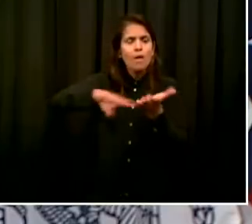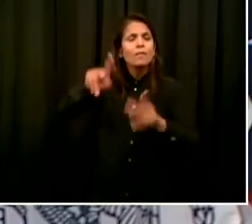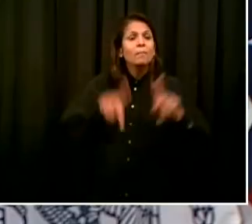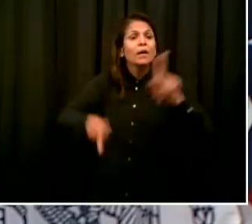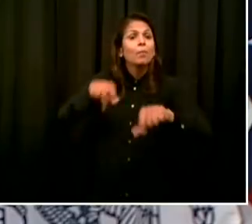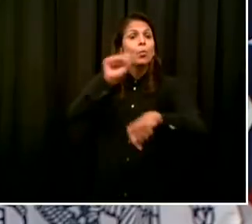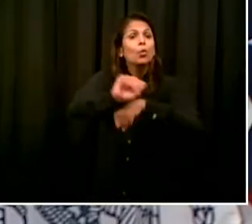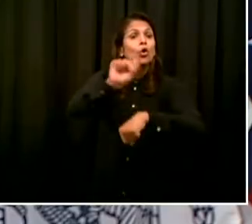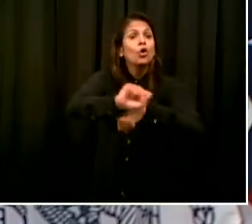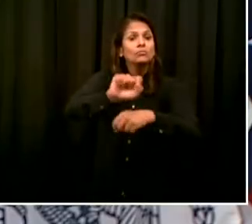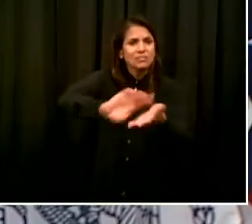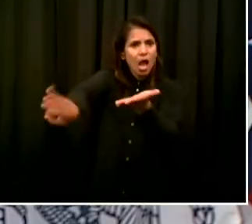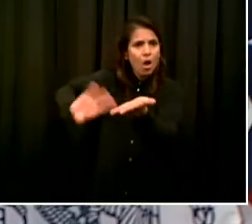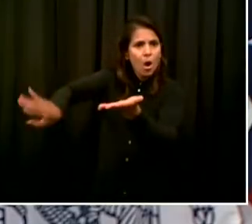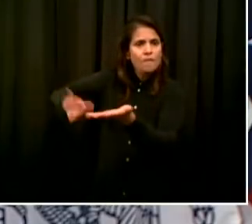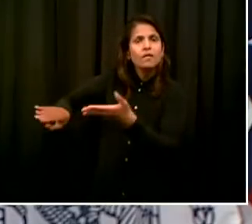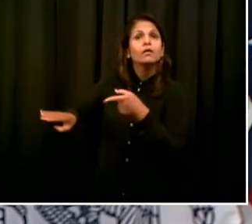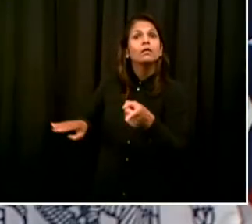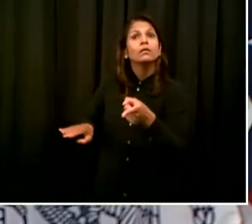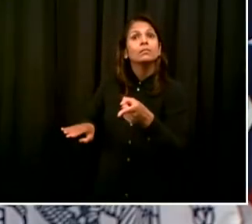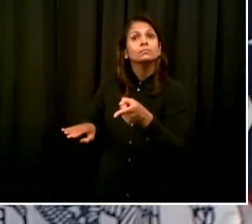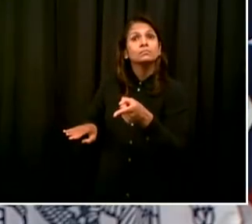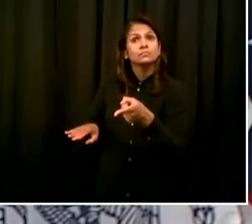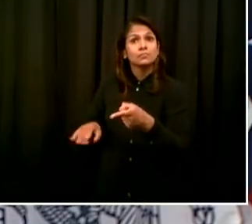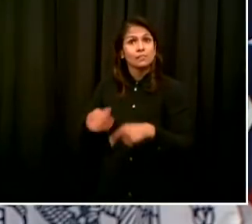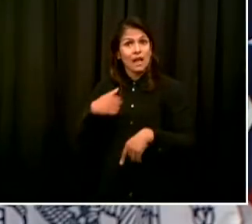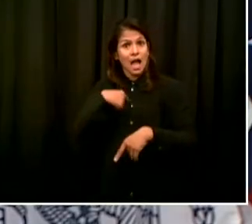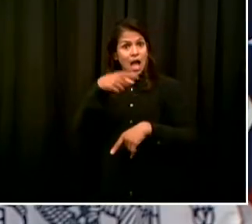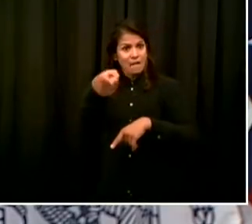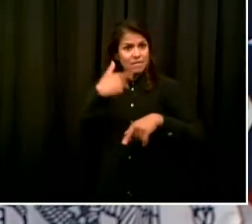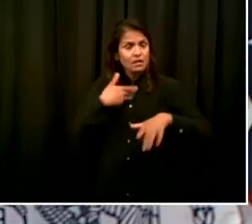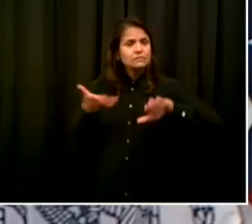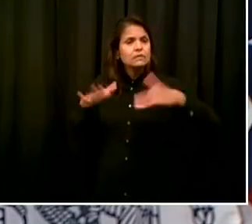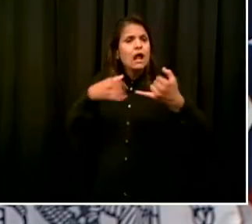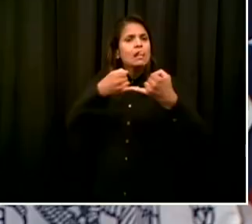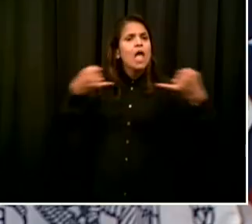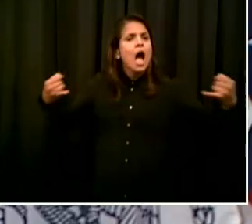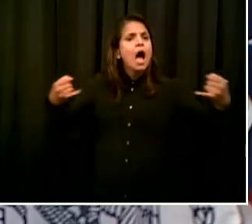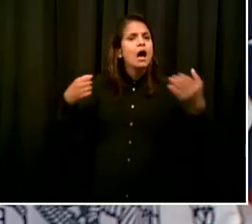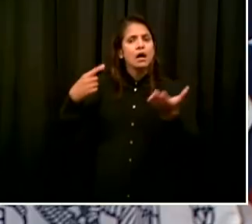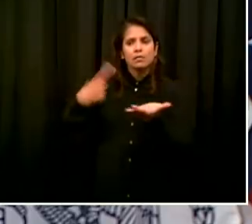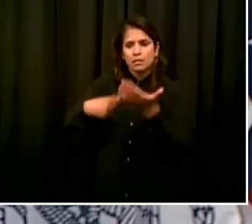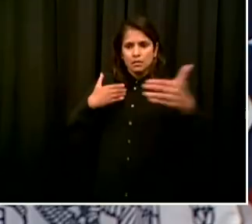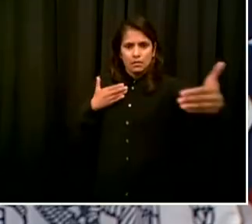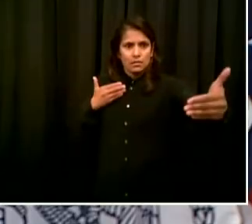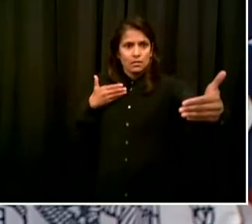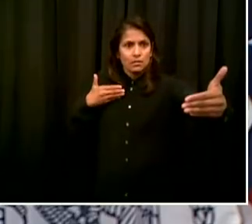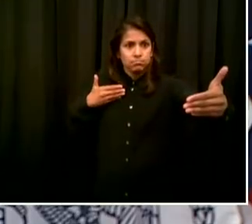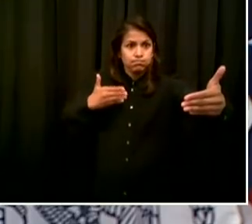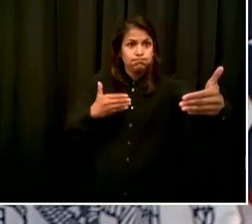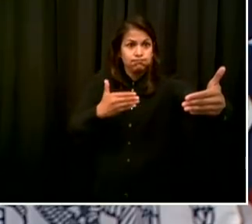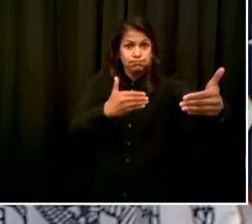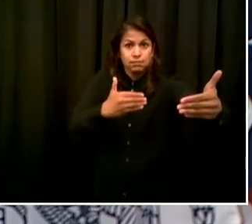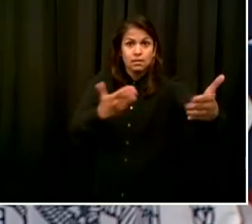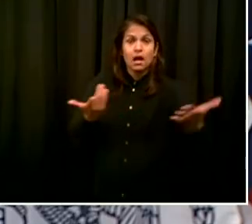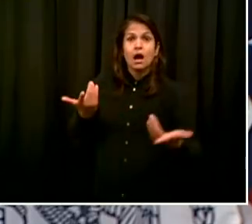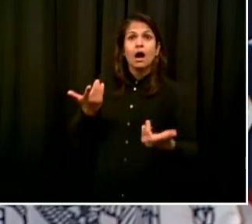MUCH TIME ARE YOU GIVING MUNICIPAL LABOR UNION TO FIND THE SAVINGS, AND